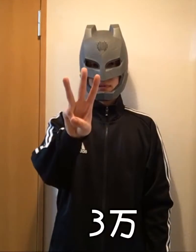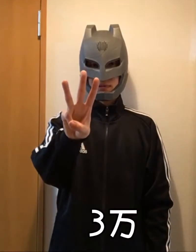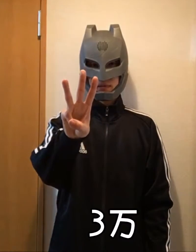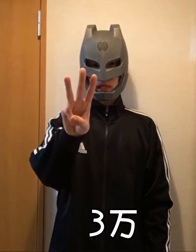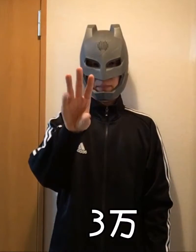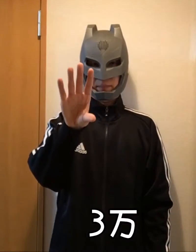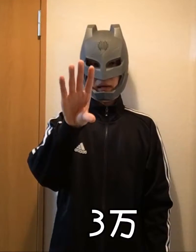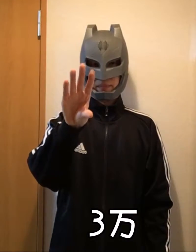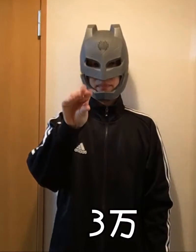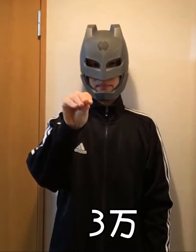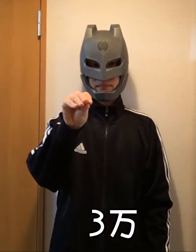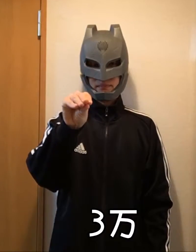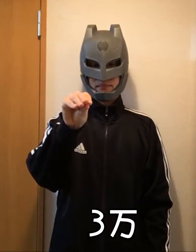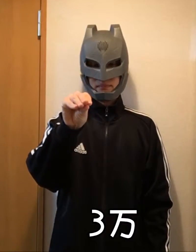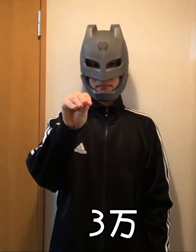30,000